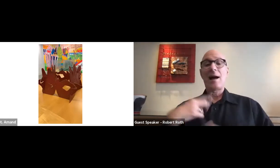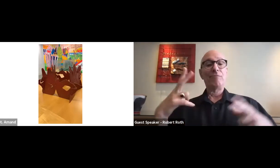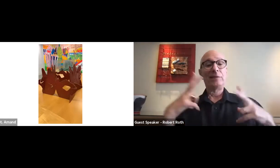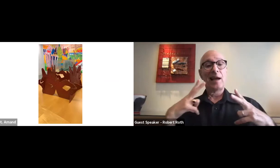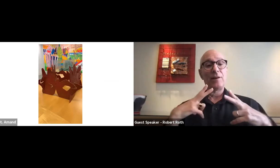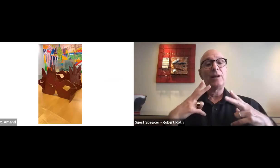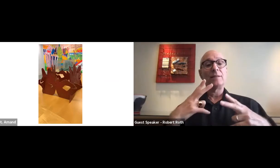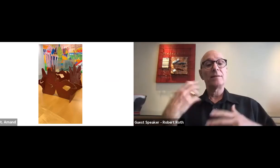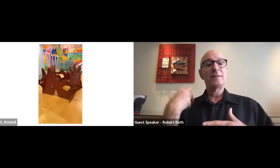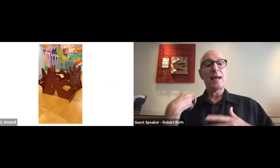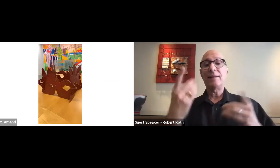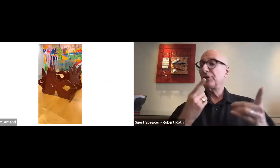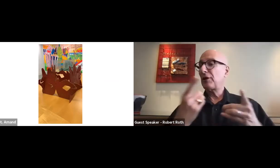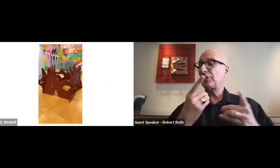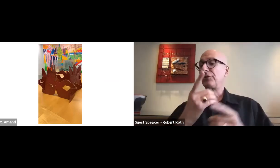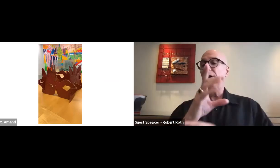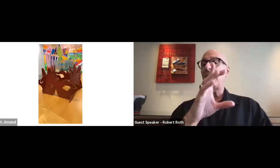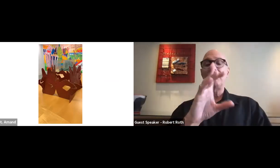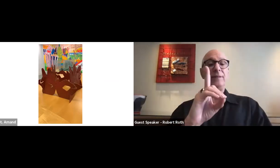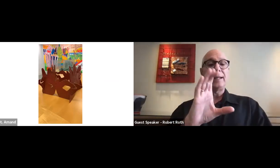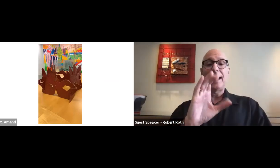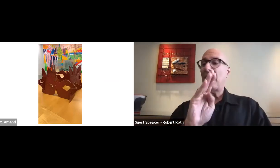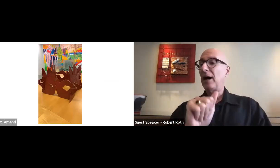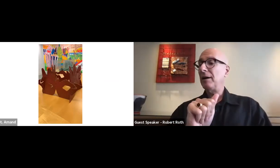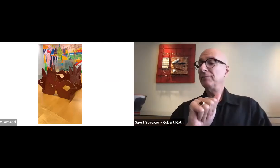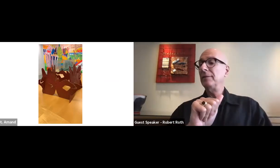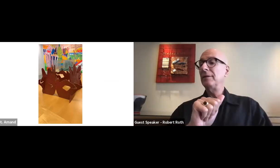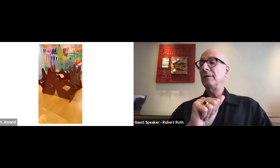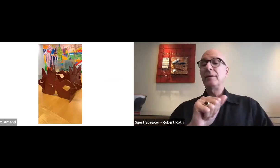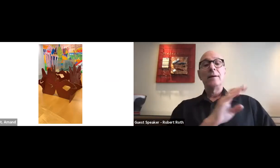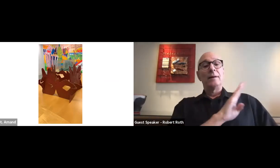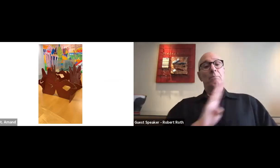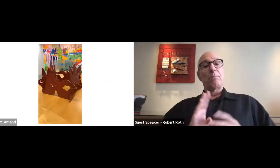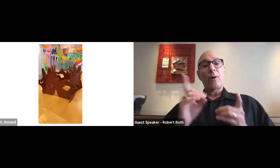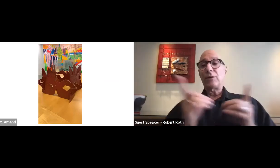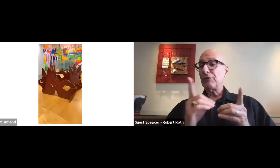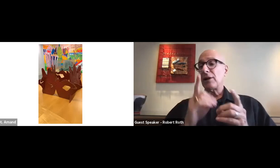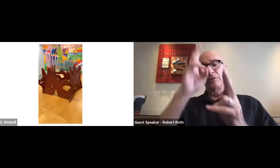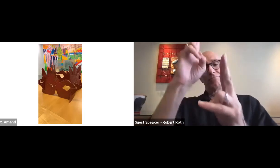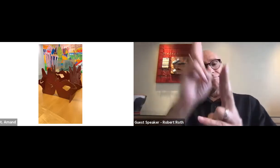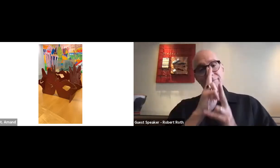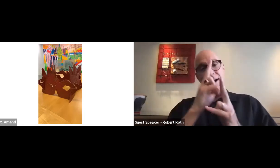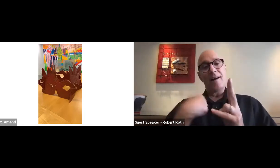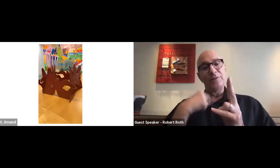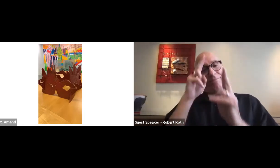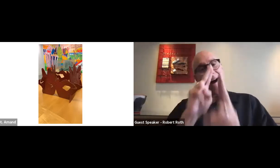In the year 2005, I retired as chairman and director of DCARA,